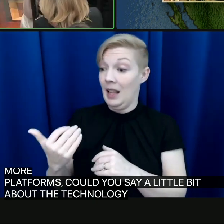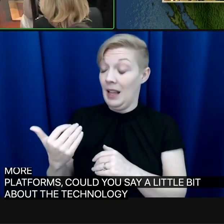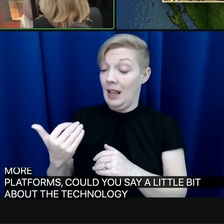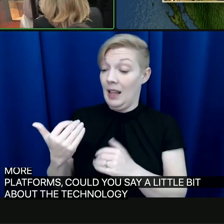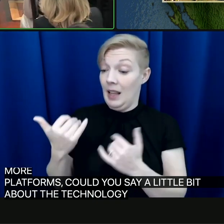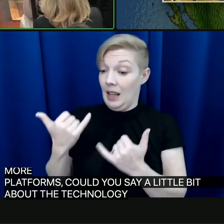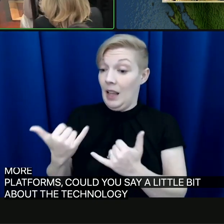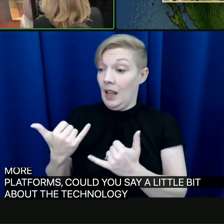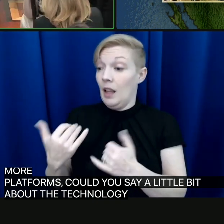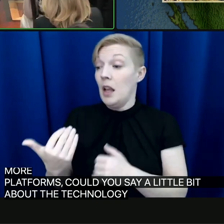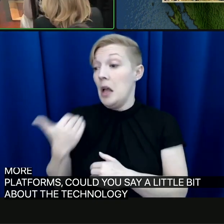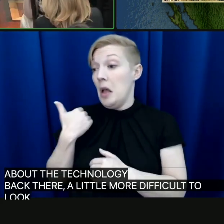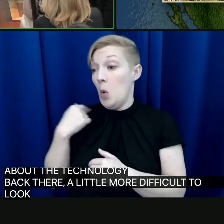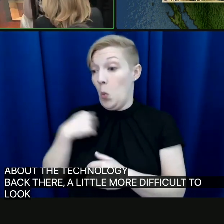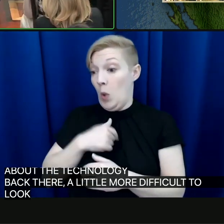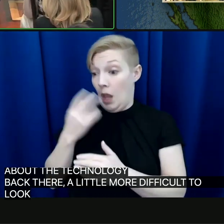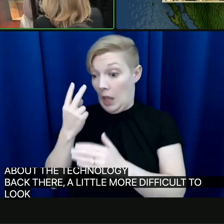Mr. Roker: Yeah, well, look, we end up you know,